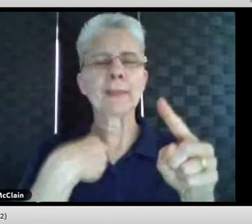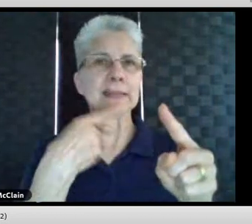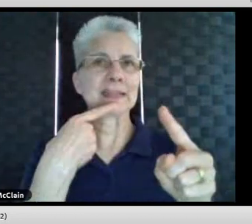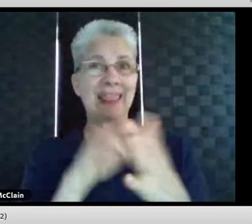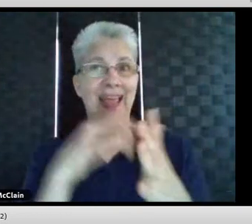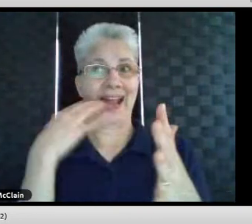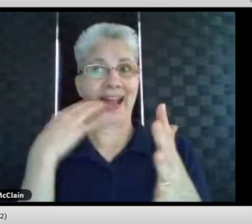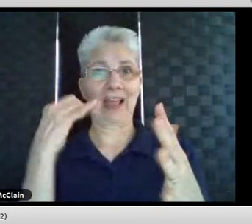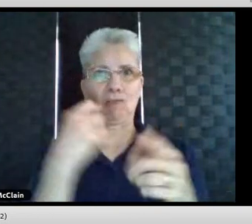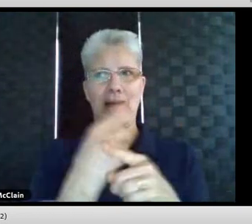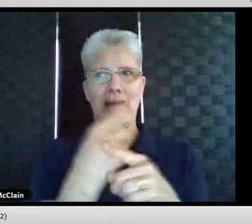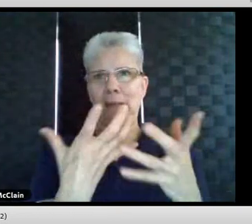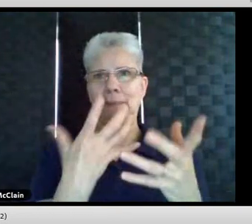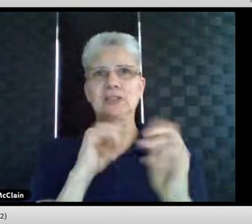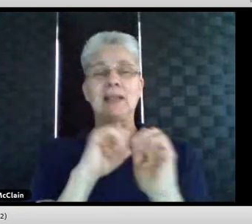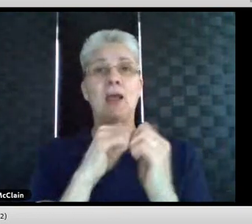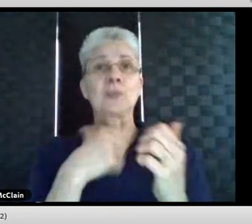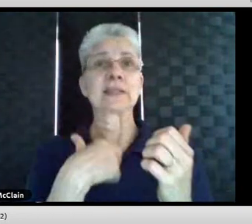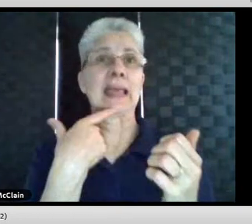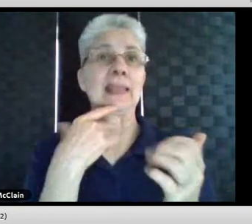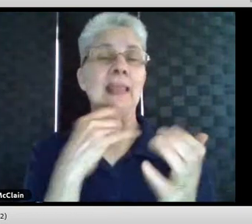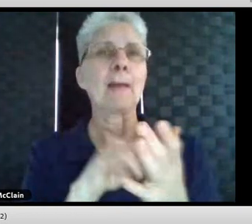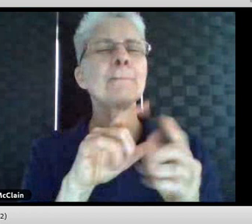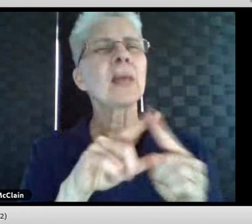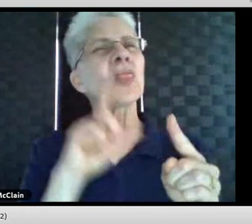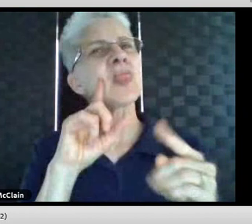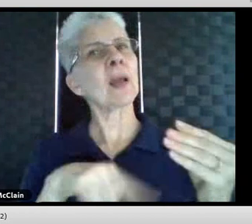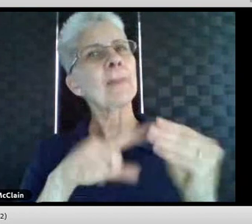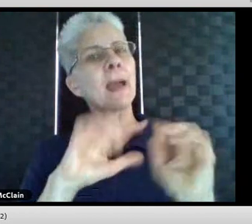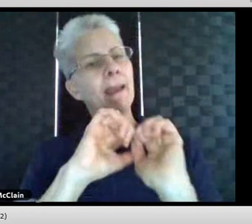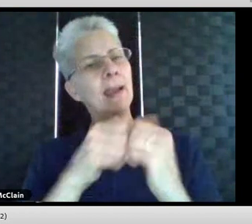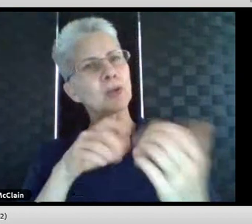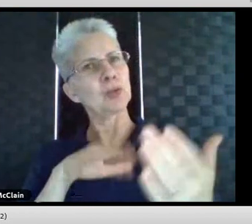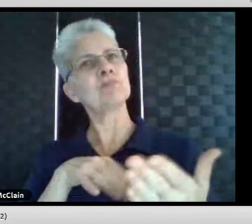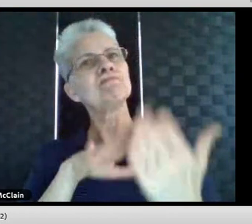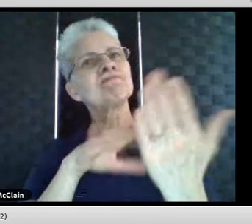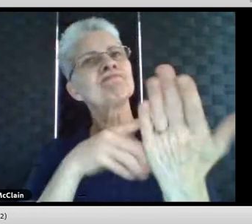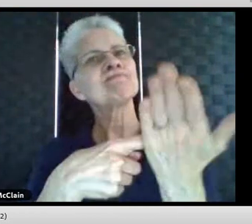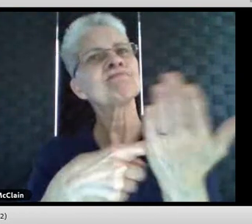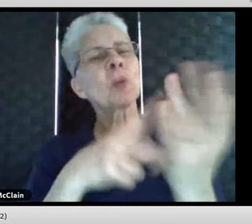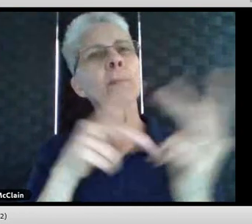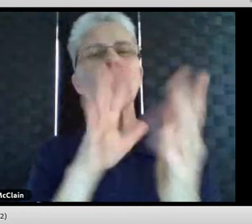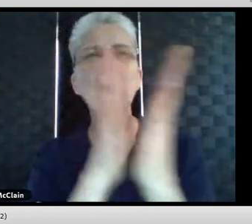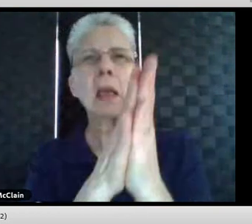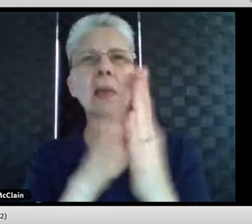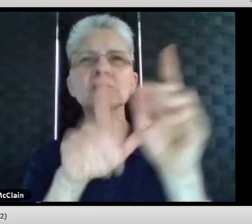And maybe it's just the way I'm saying it, but think about how you approach people, and you want to kind of ask neutral questions